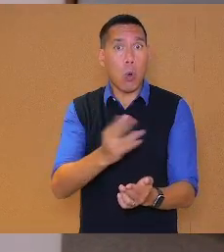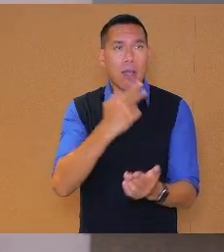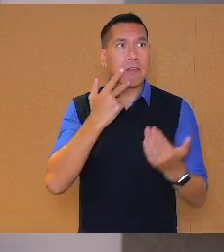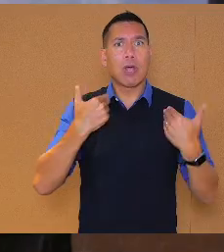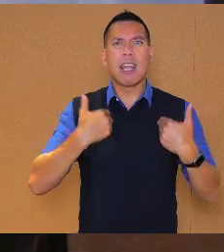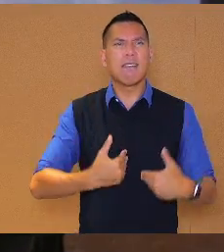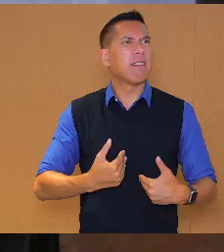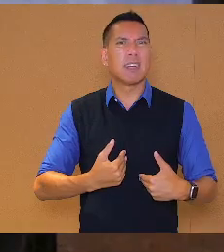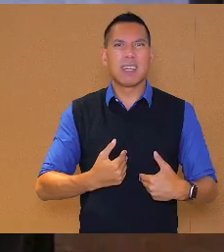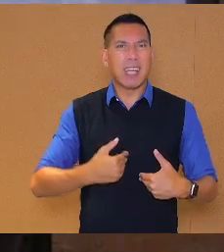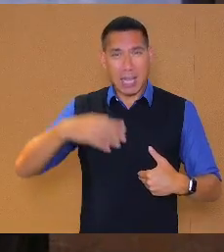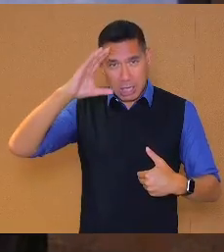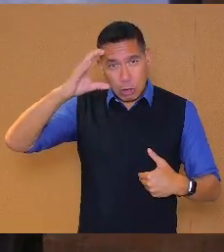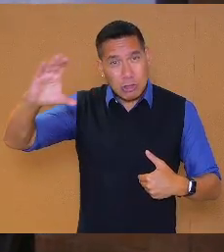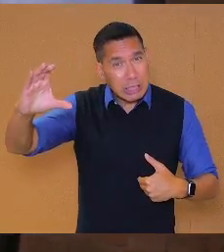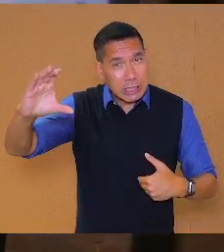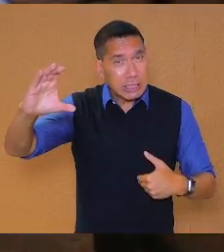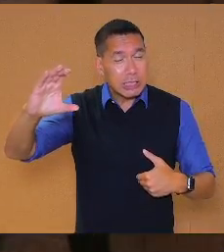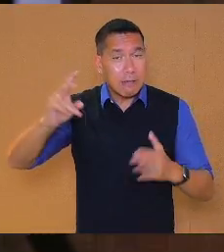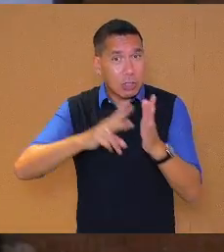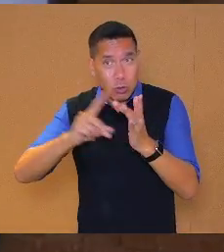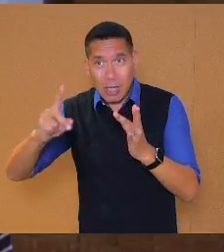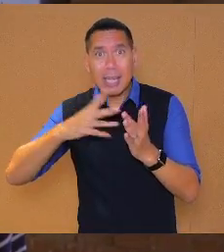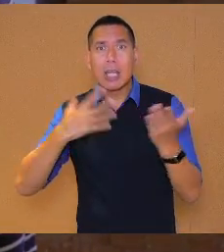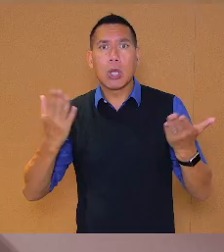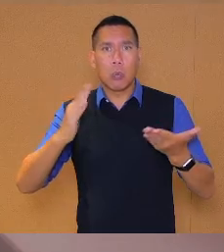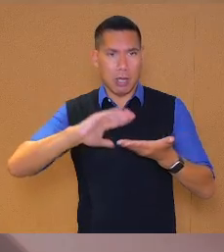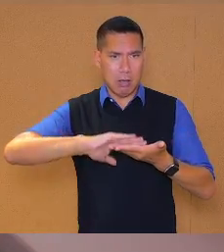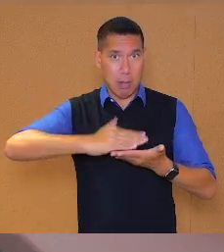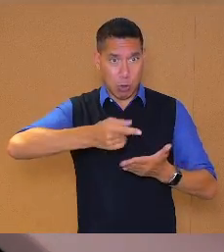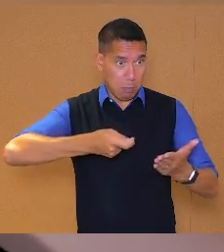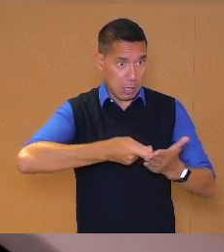If you are based in regional Victoria and made a place to plug in your laptop between meetings, or you want to